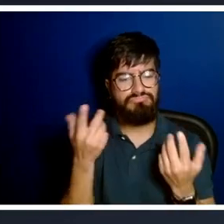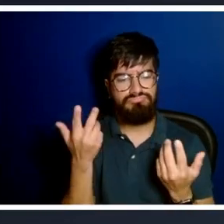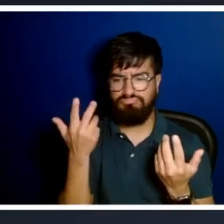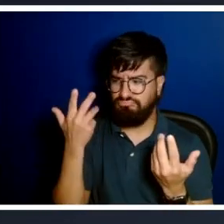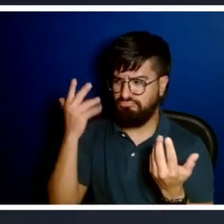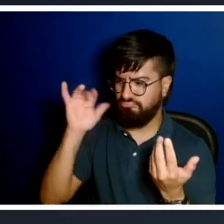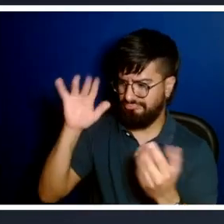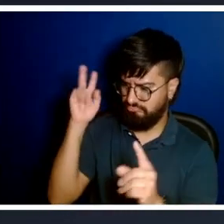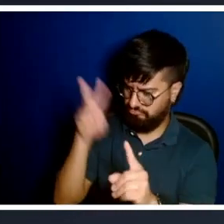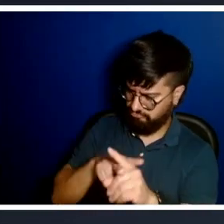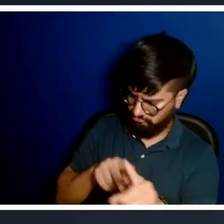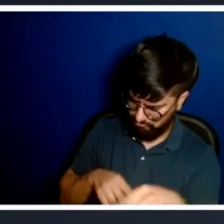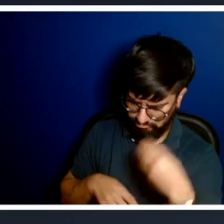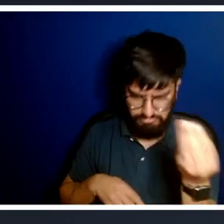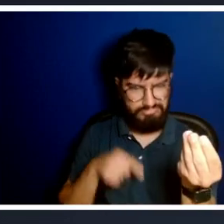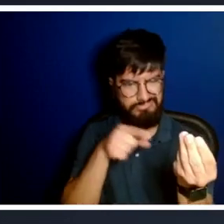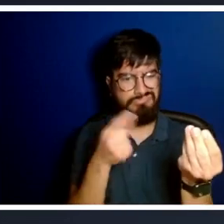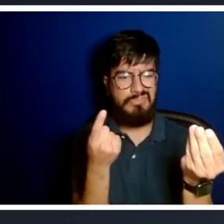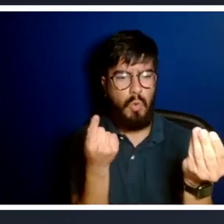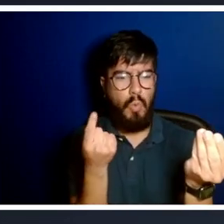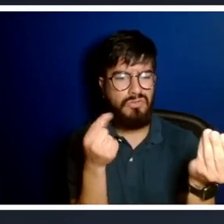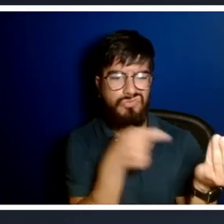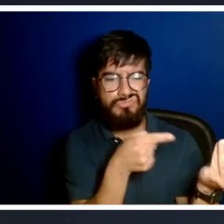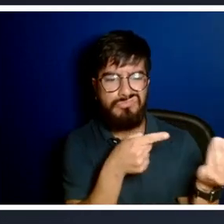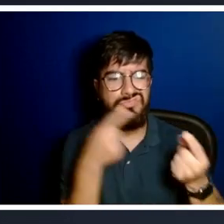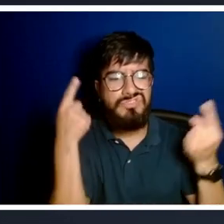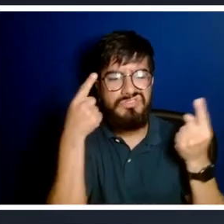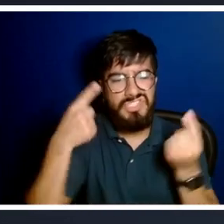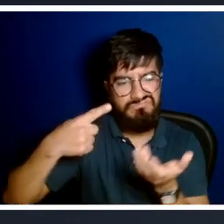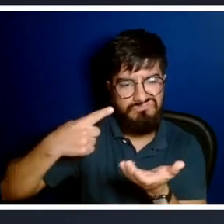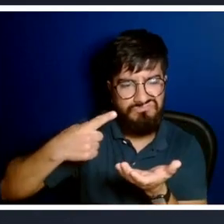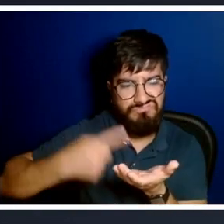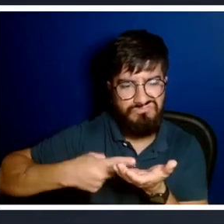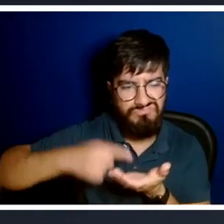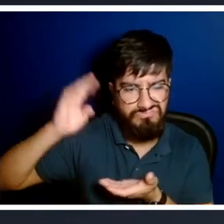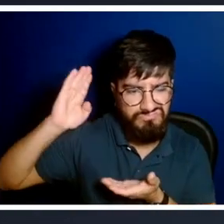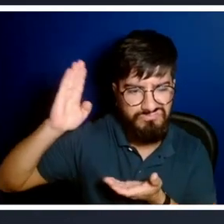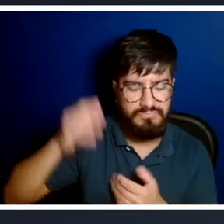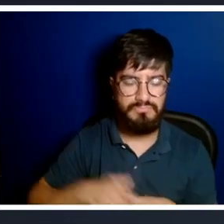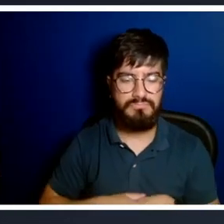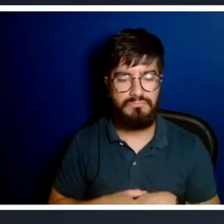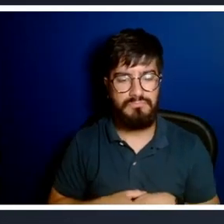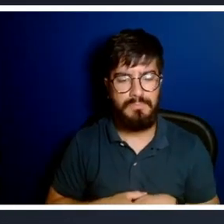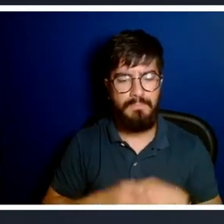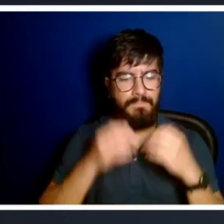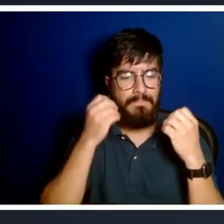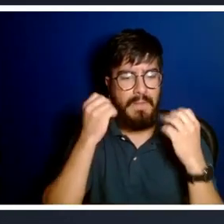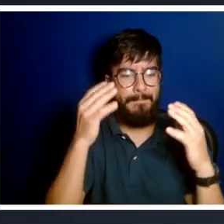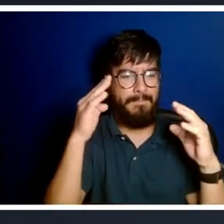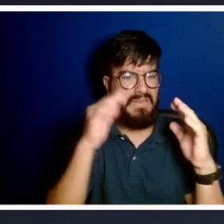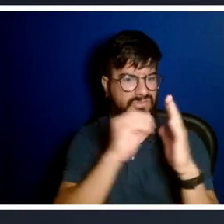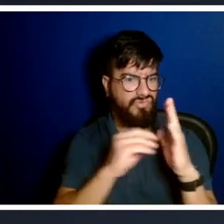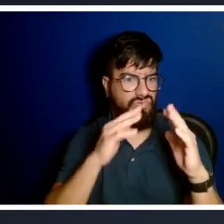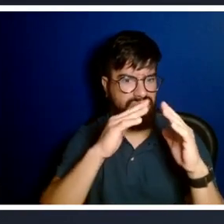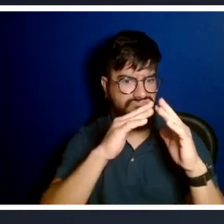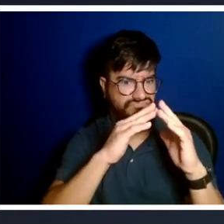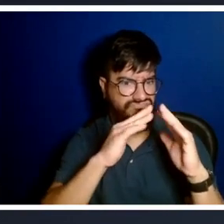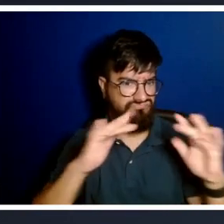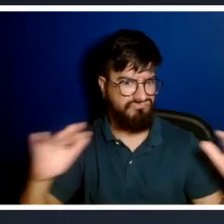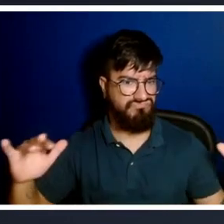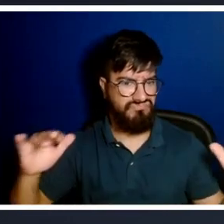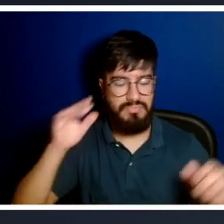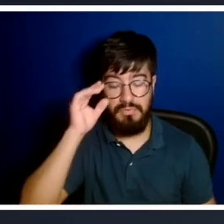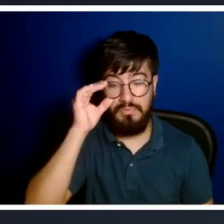like, a really wide range of things. We had a student who was very inspired by this idea of